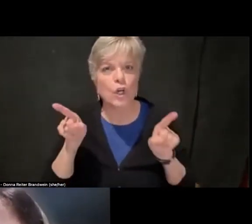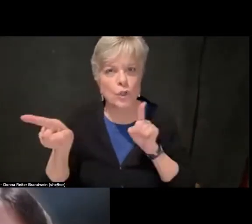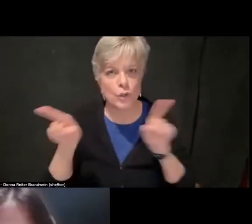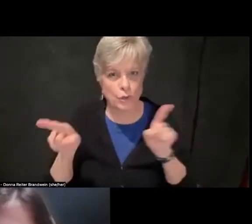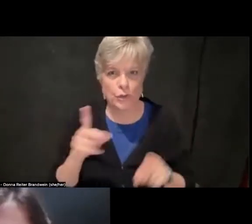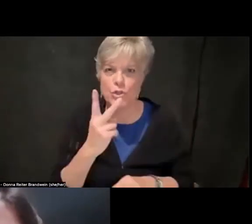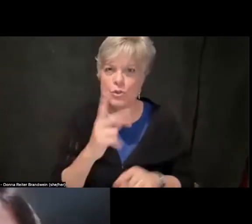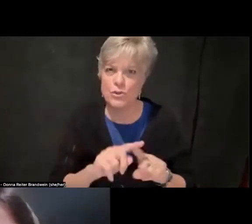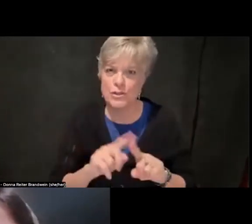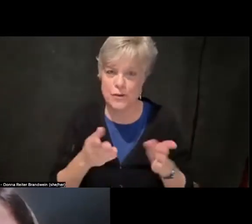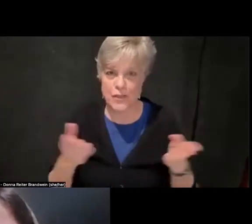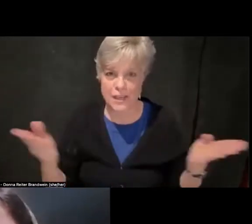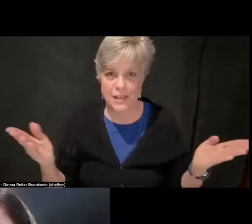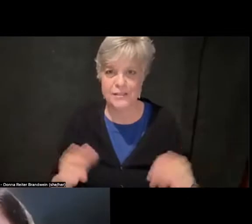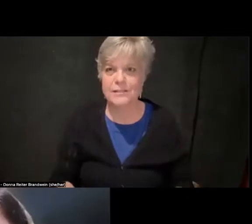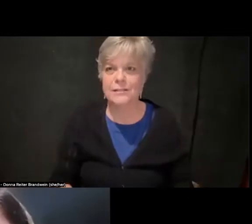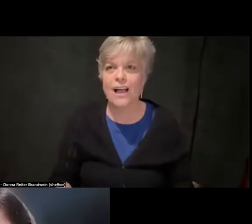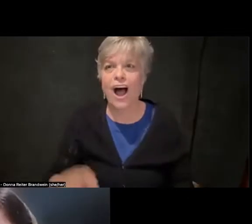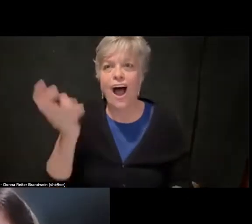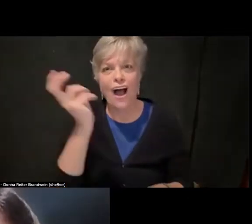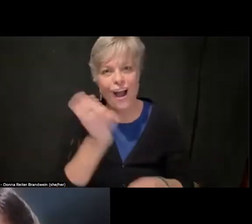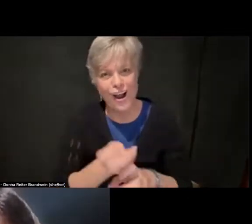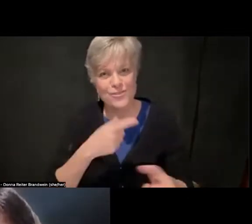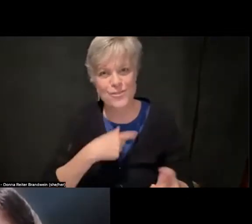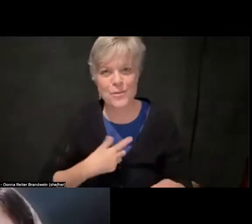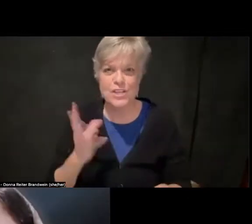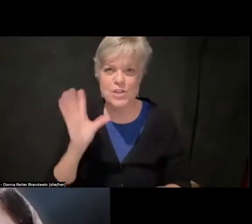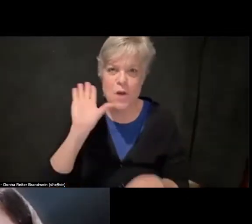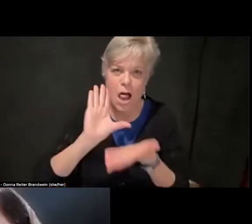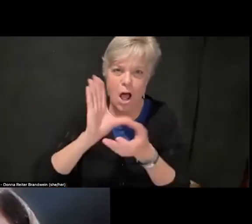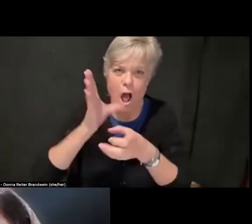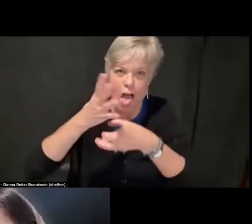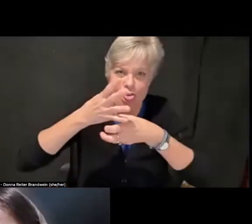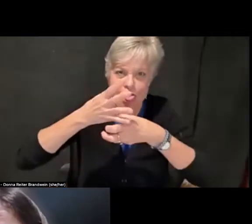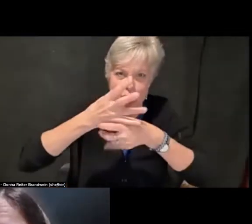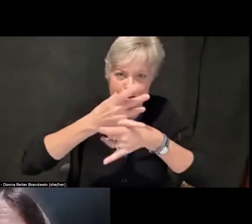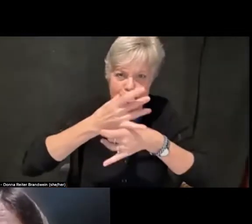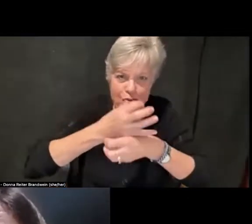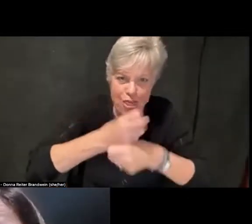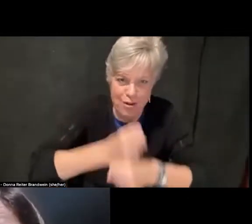my entire dissertation research into 30 minutes or any amount of time